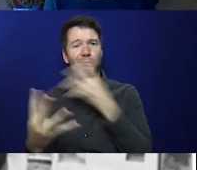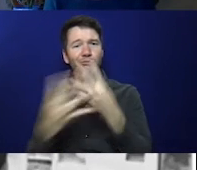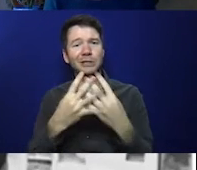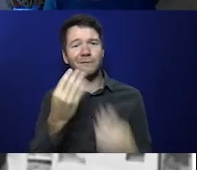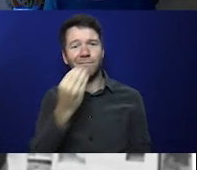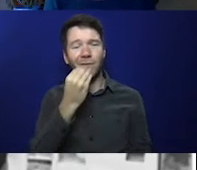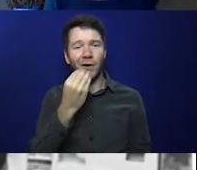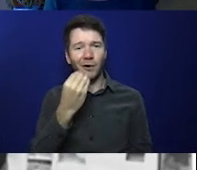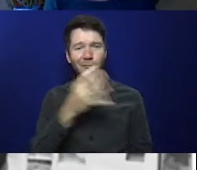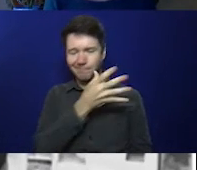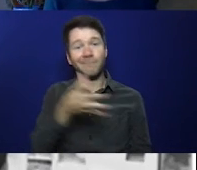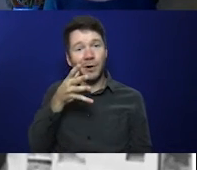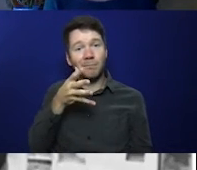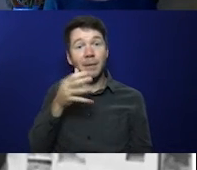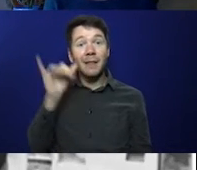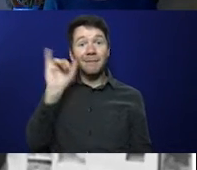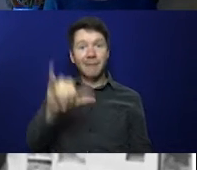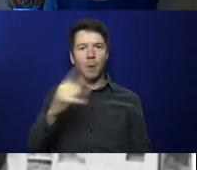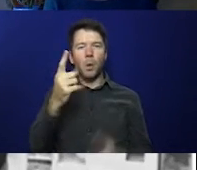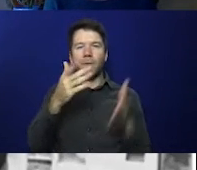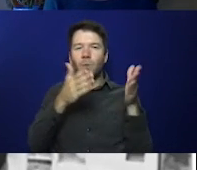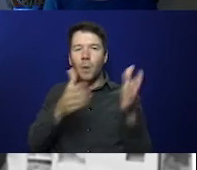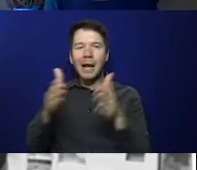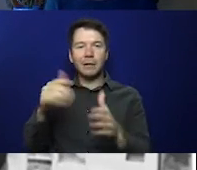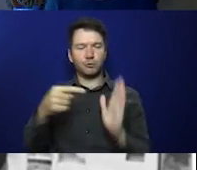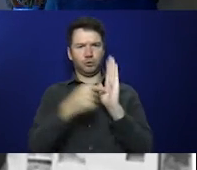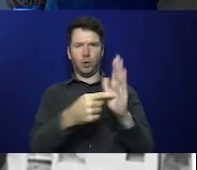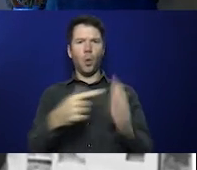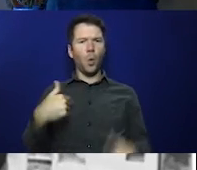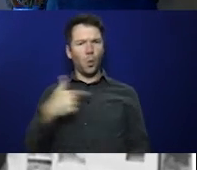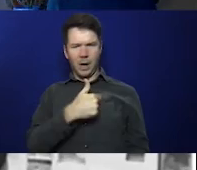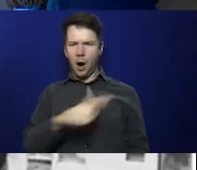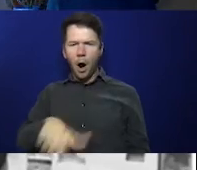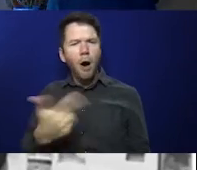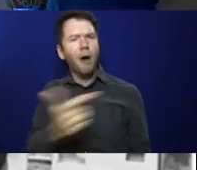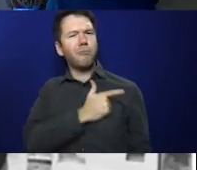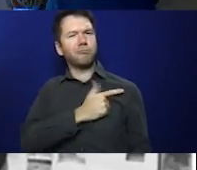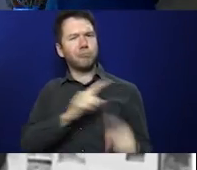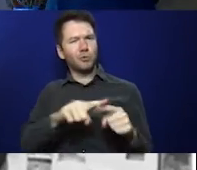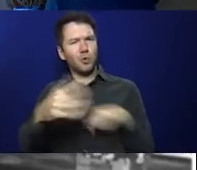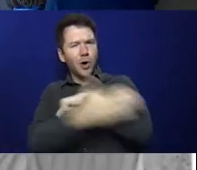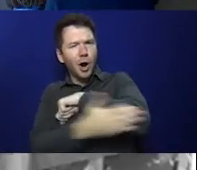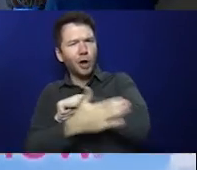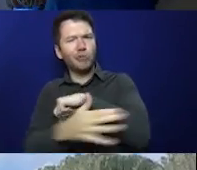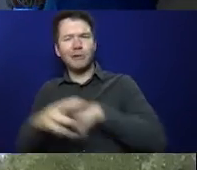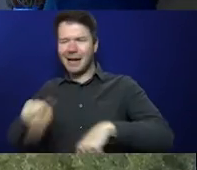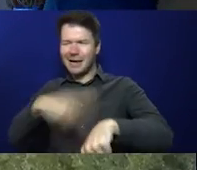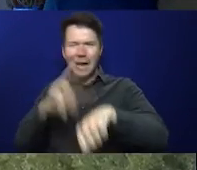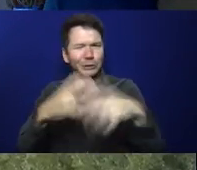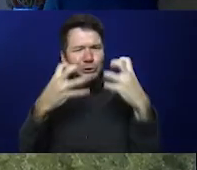growing food was a sign of patriotism and an act of national security.